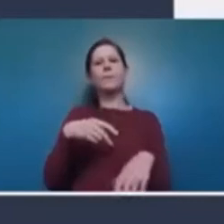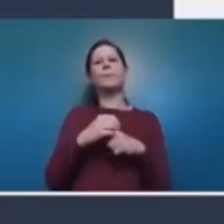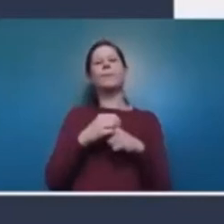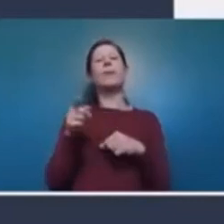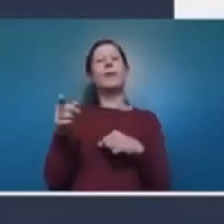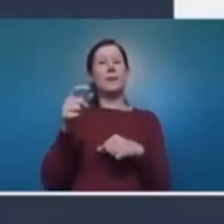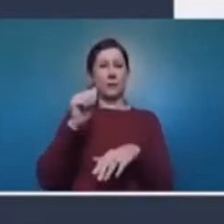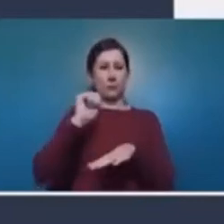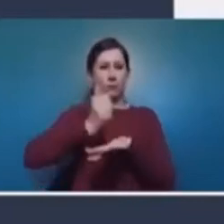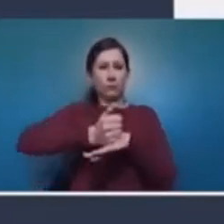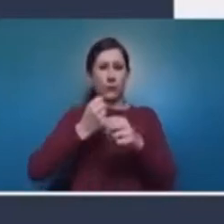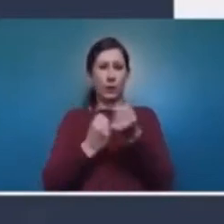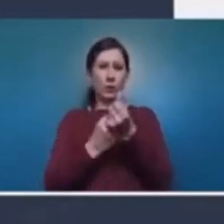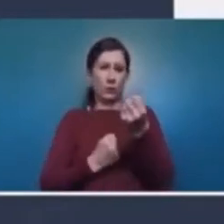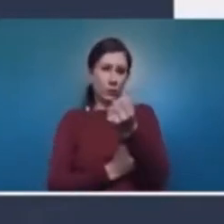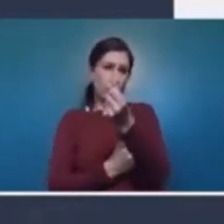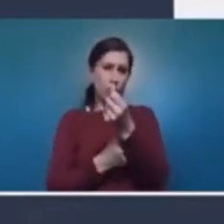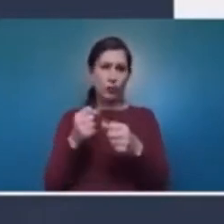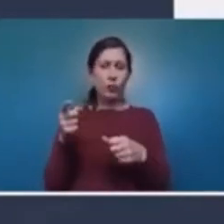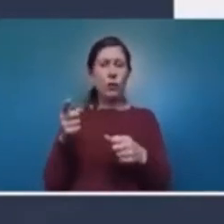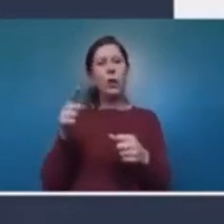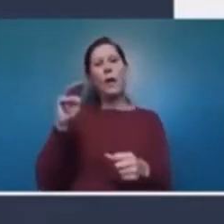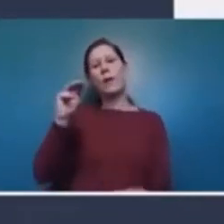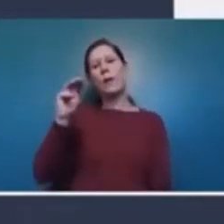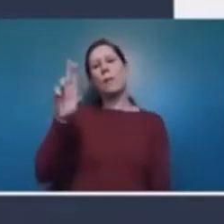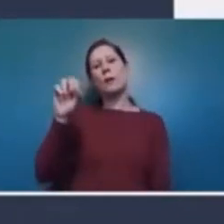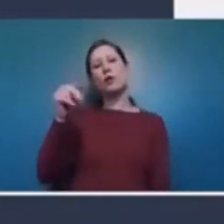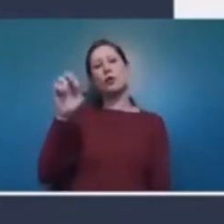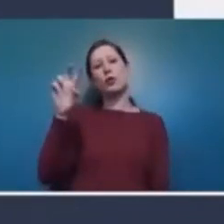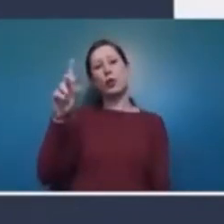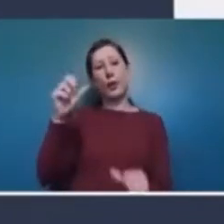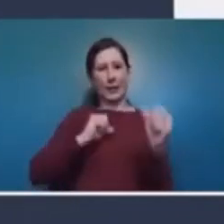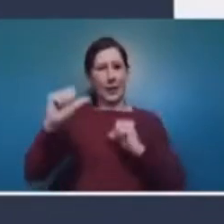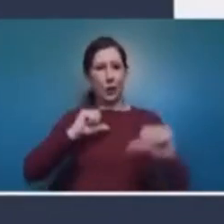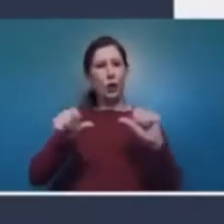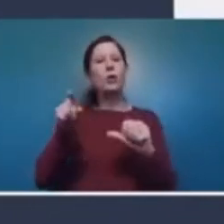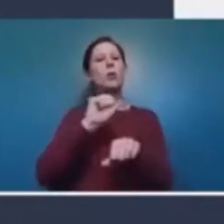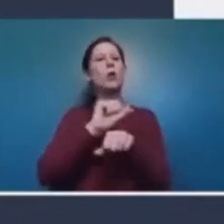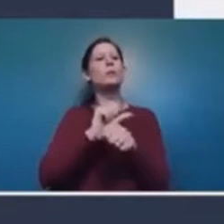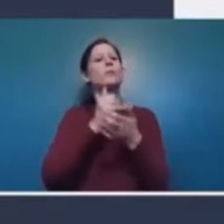founding resident artist of Mustard Seed Theatre, he worked in many capacities including helping produce and direct